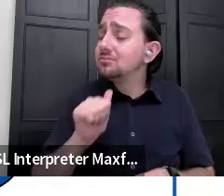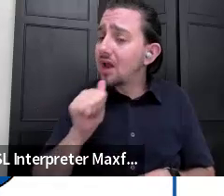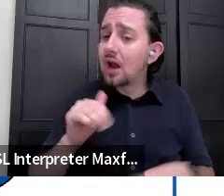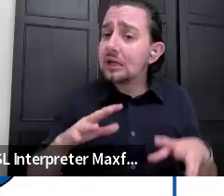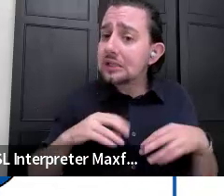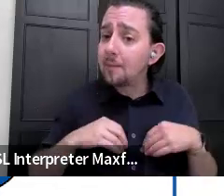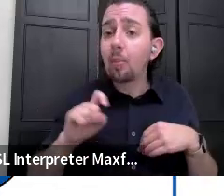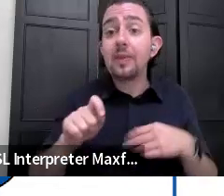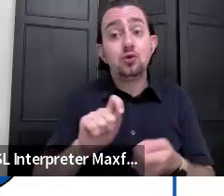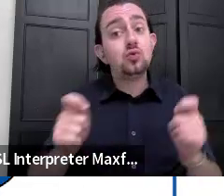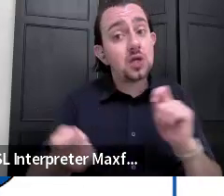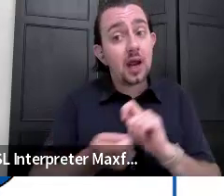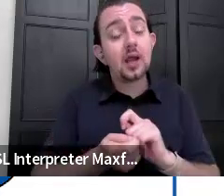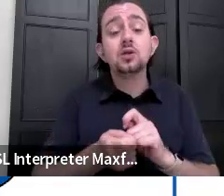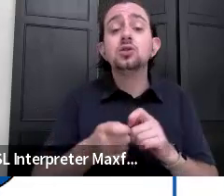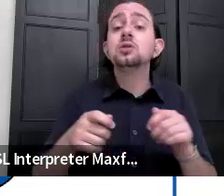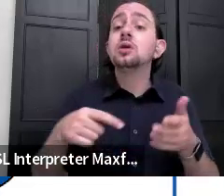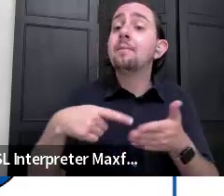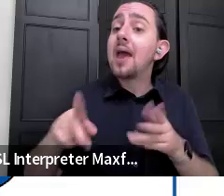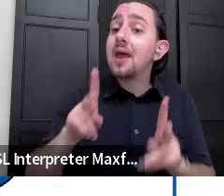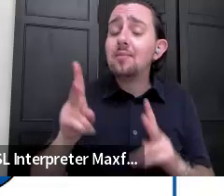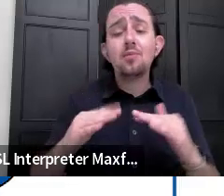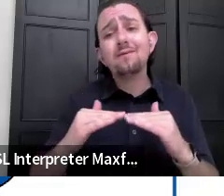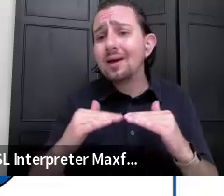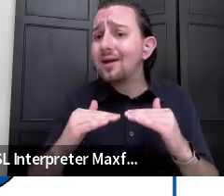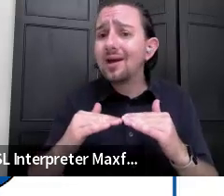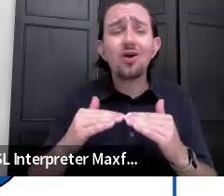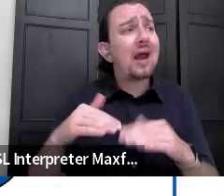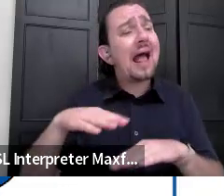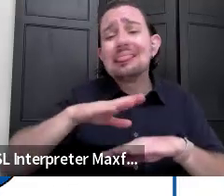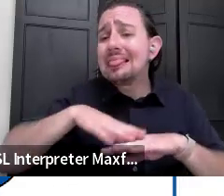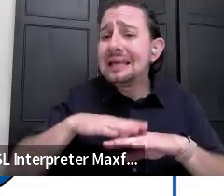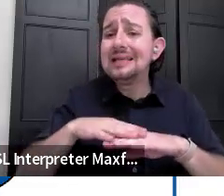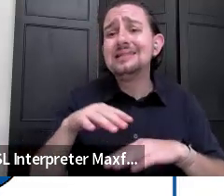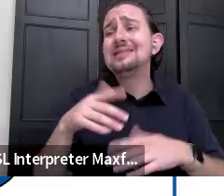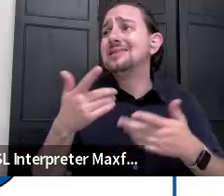And certainly be paid fairly compared to the other workers that are there that are